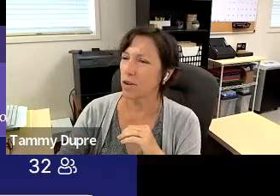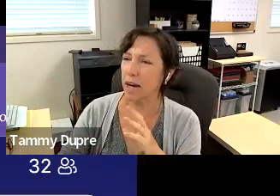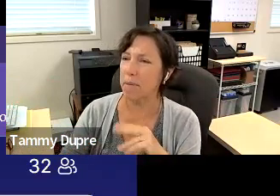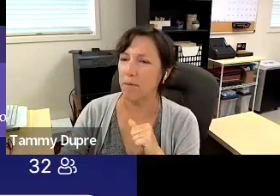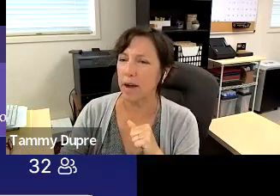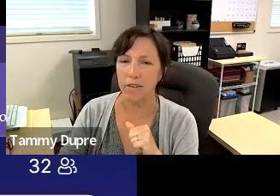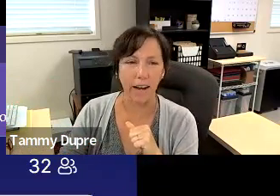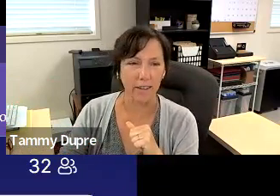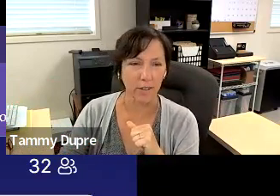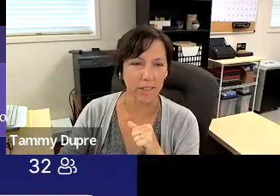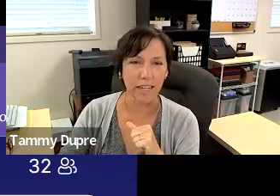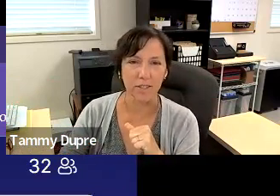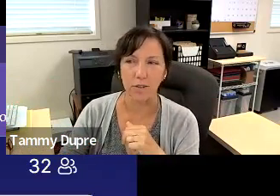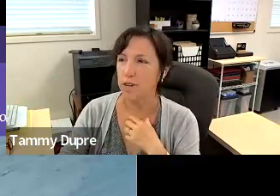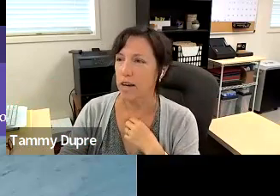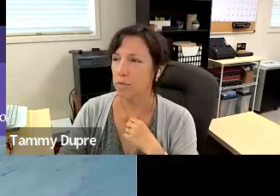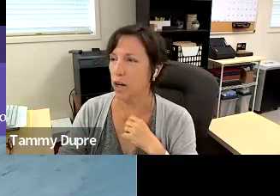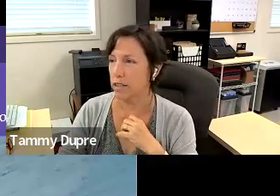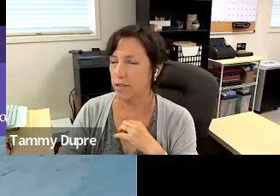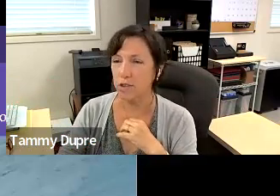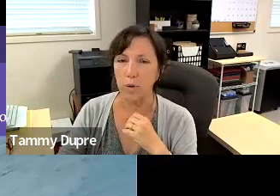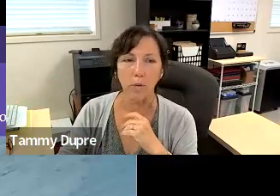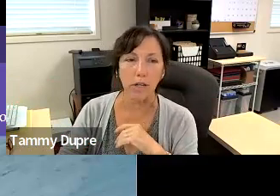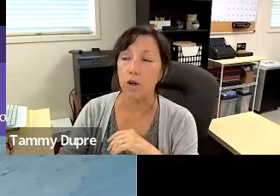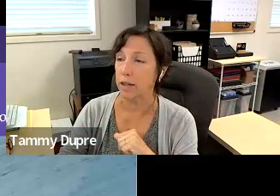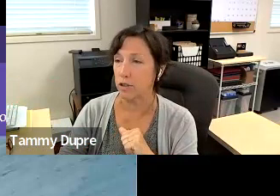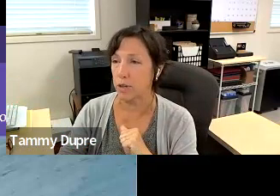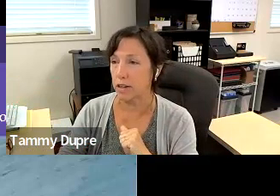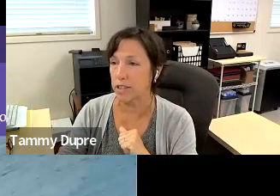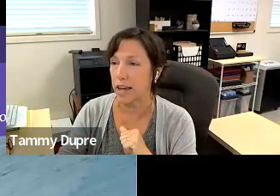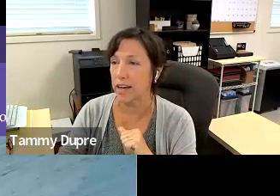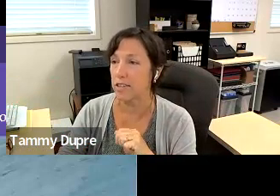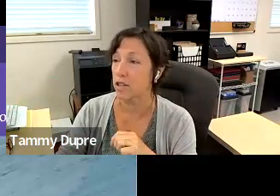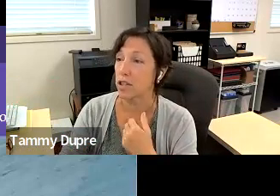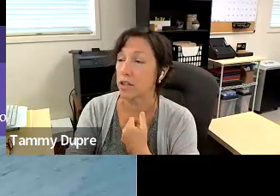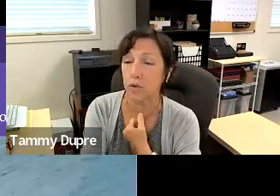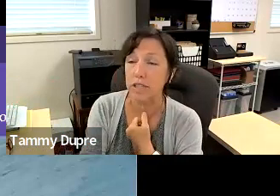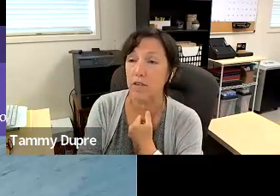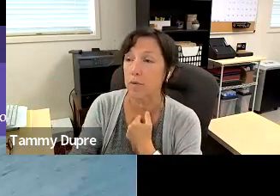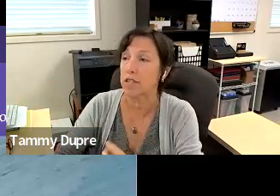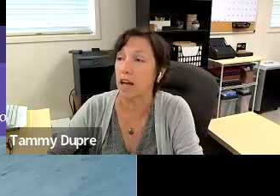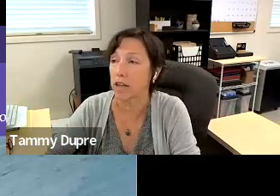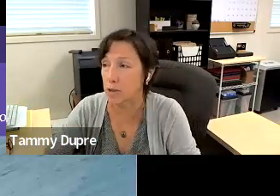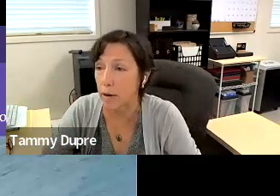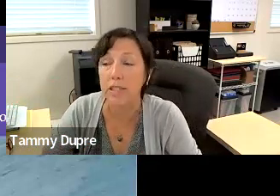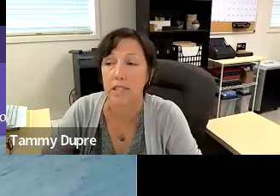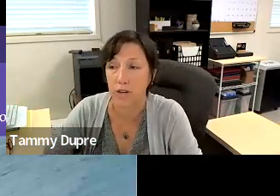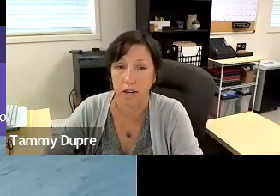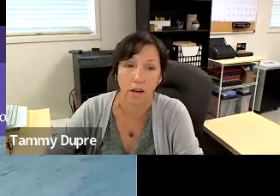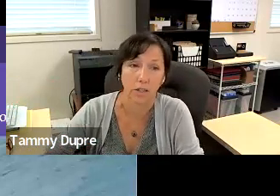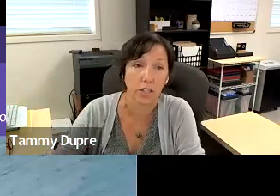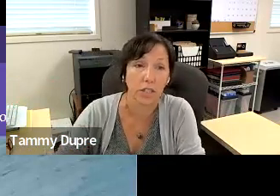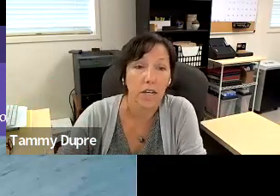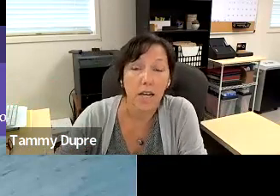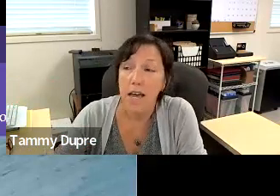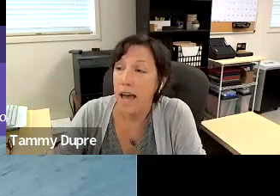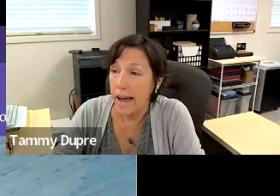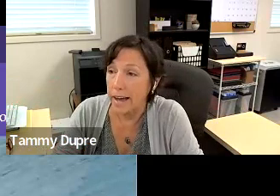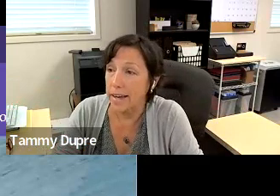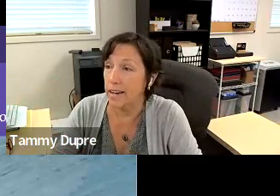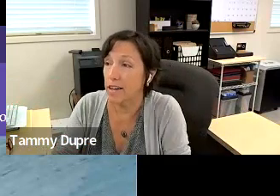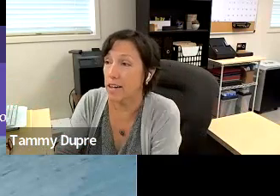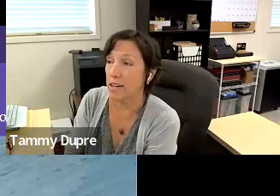So kind of midway, all right, so let's get into objective. So what I want to try to do here today is to can increase everyone's knowledge about assistive technology.